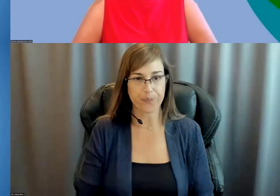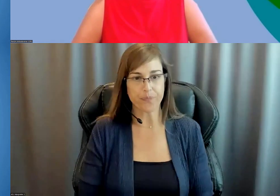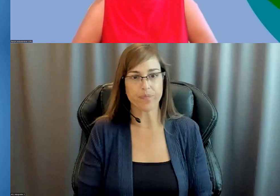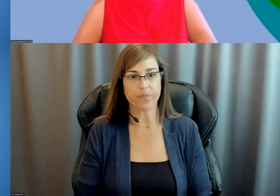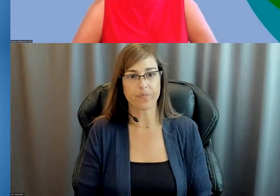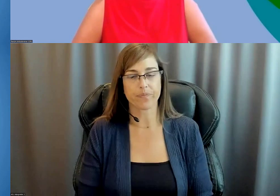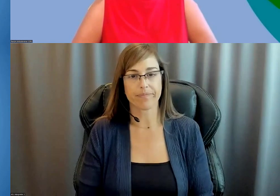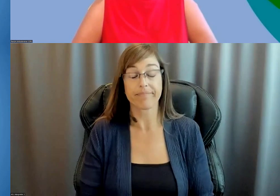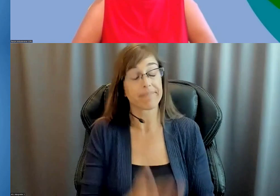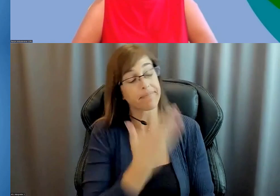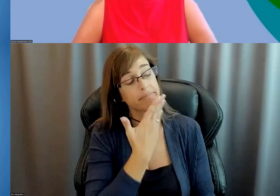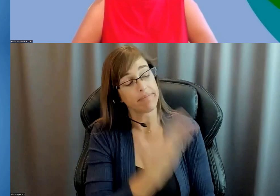Elyse Sullivan: Thank you.